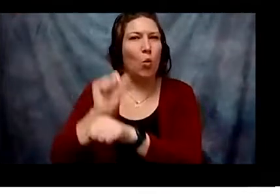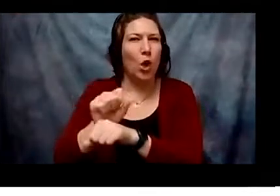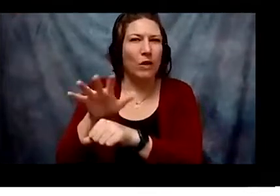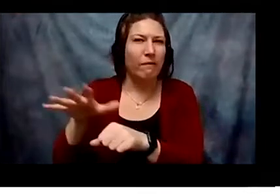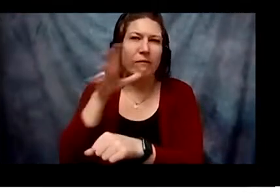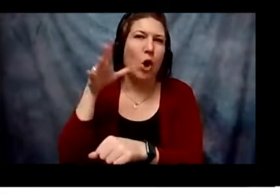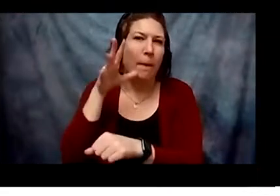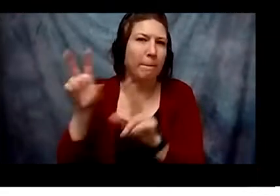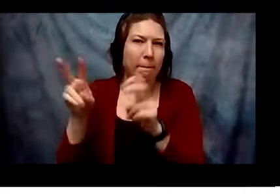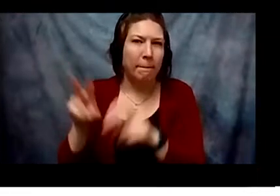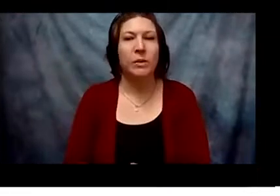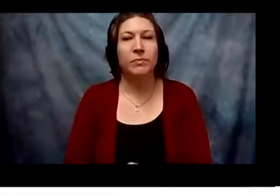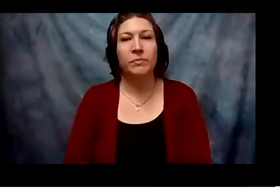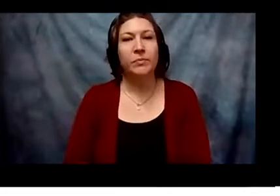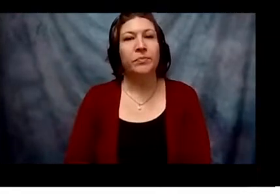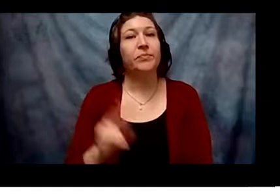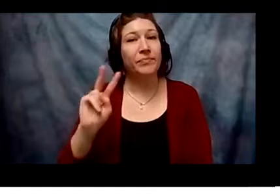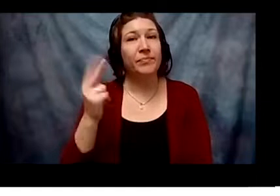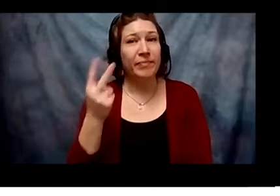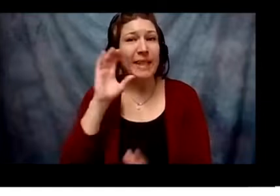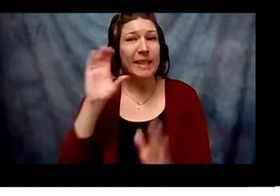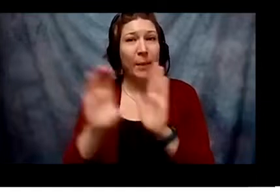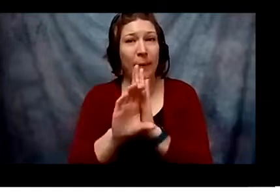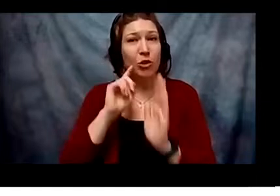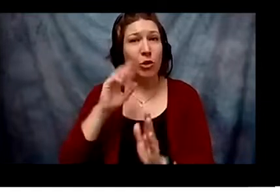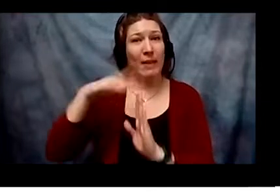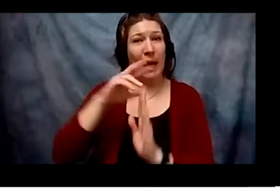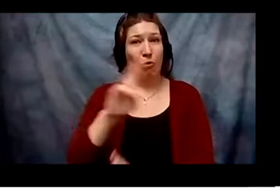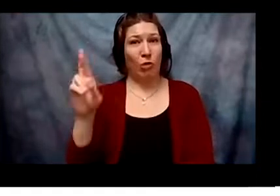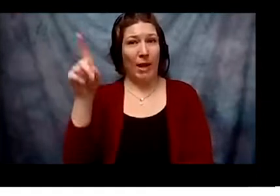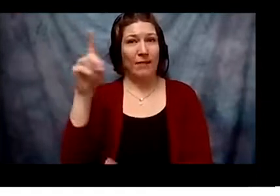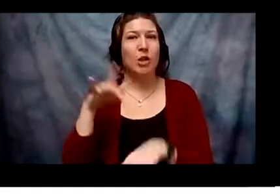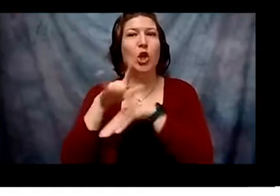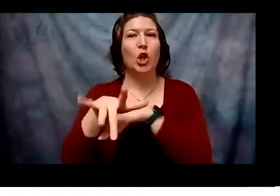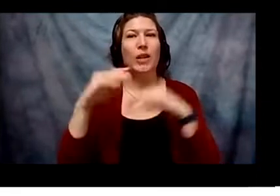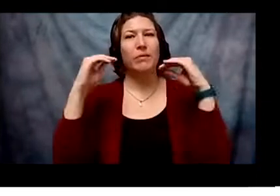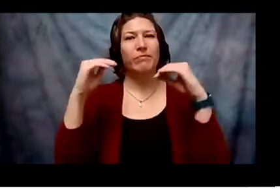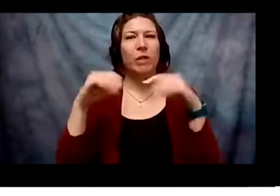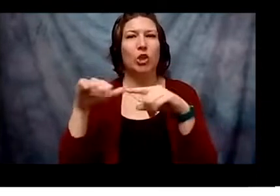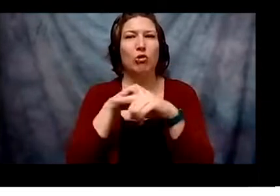The second photo on the top right is of an early training school, which grew popularity